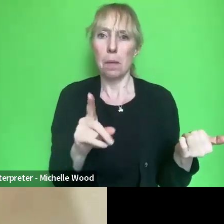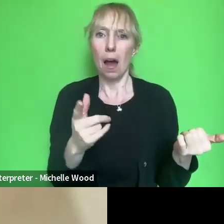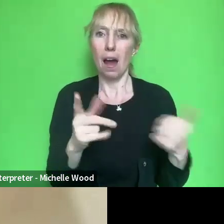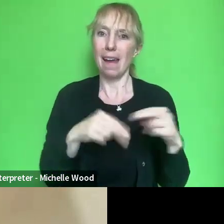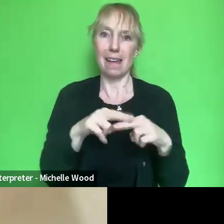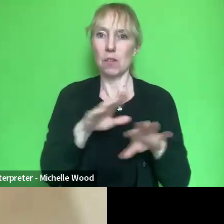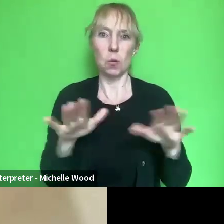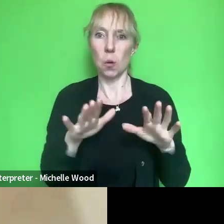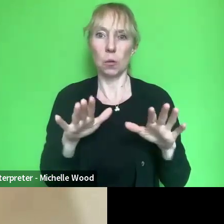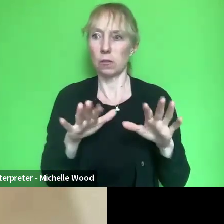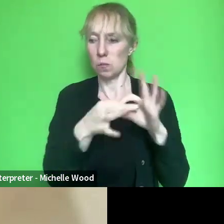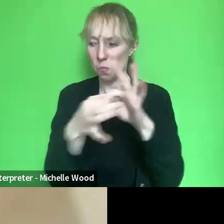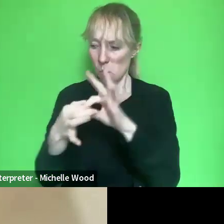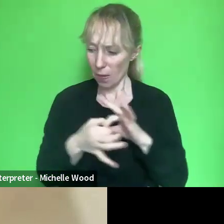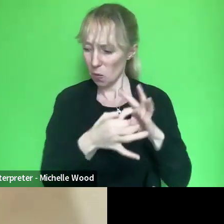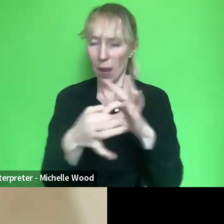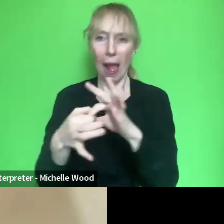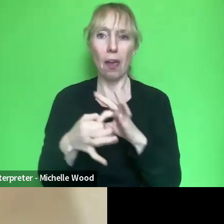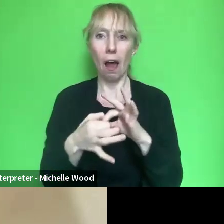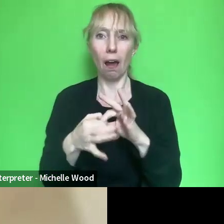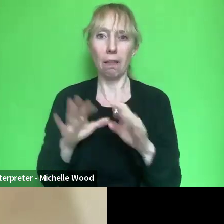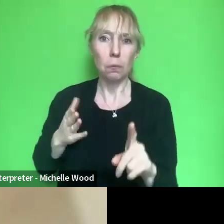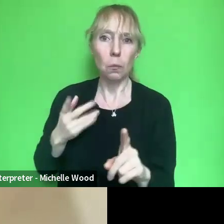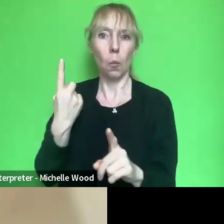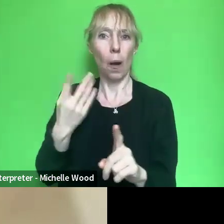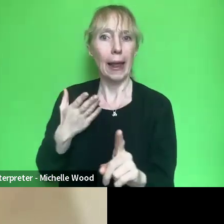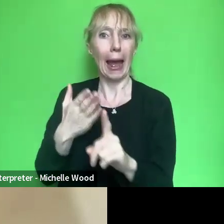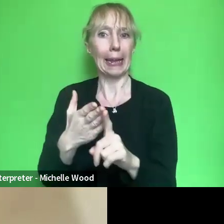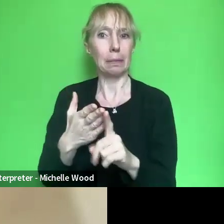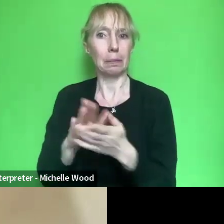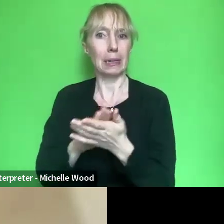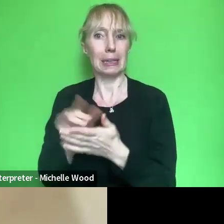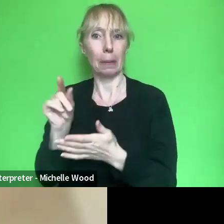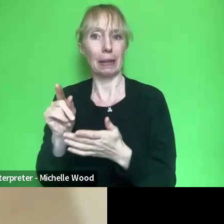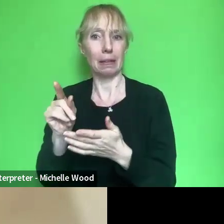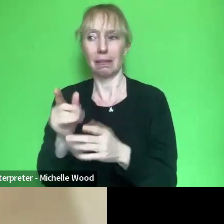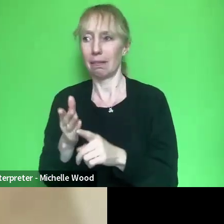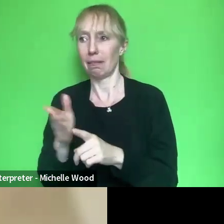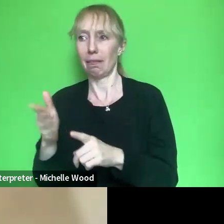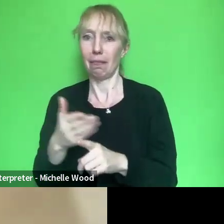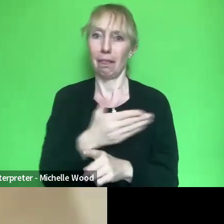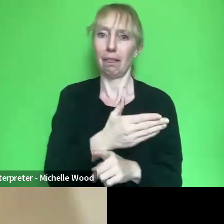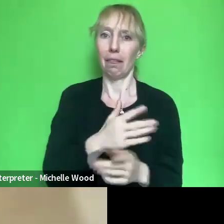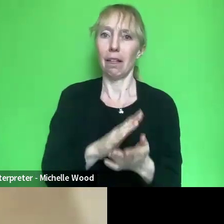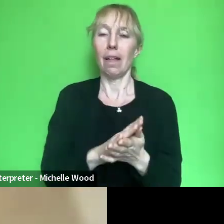from the same proverbial hymn sheet, there's only so far you can go. So, this year is the first time where actually we've got true